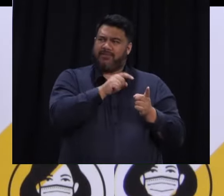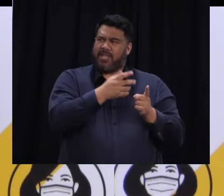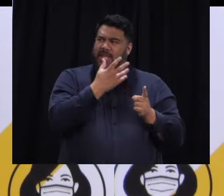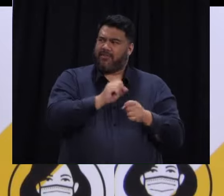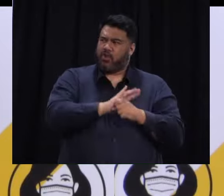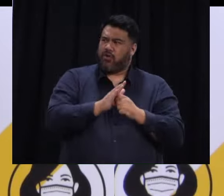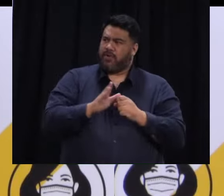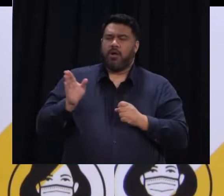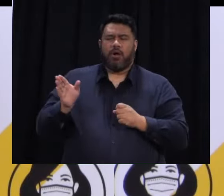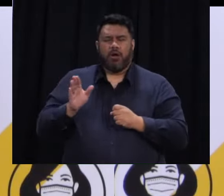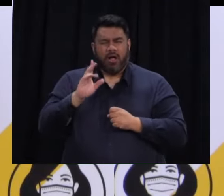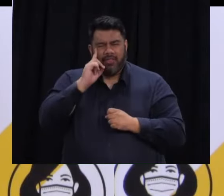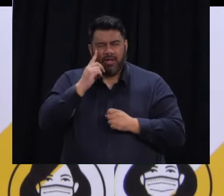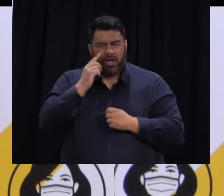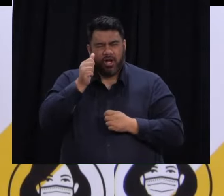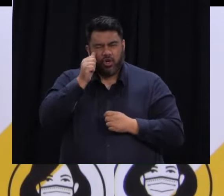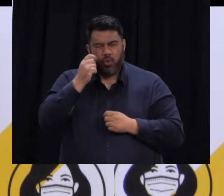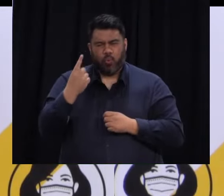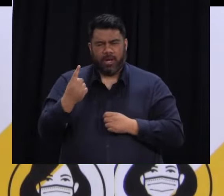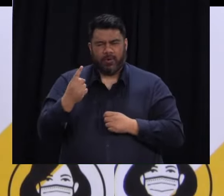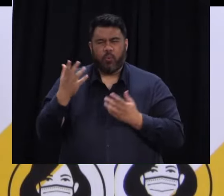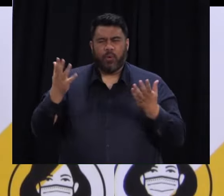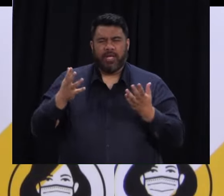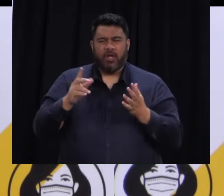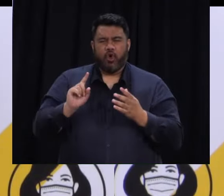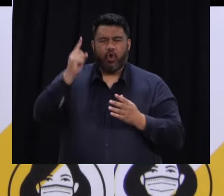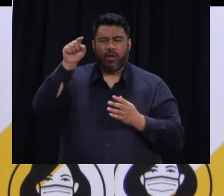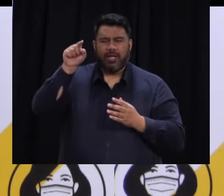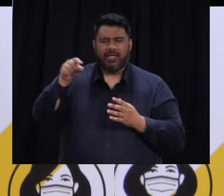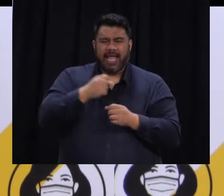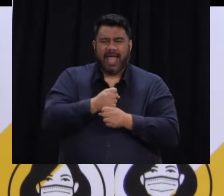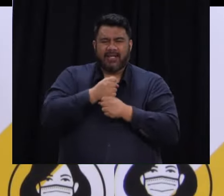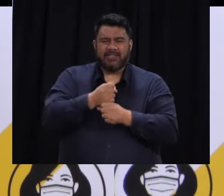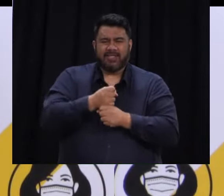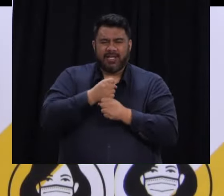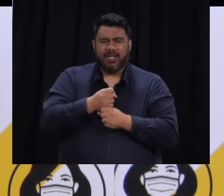worker positive to COVID . The only reference I think